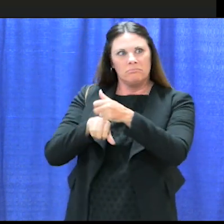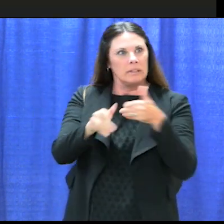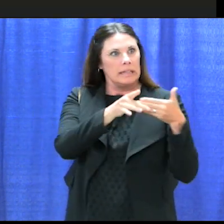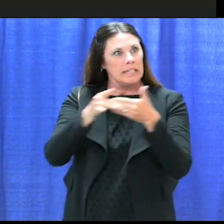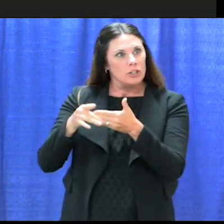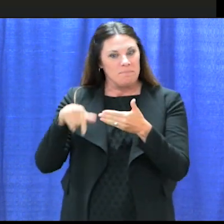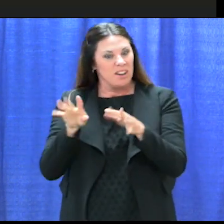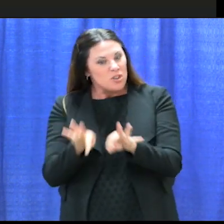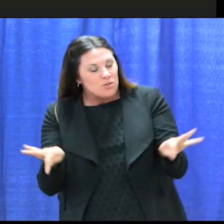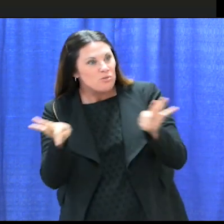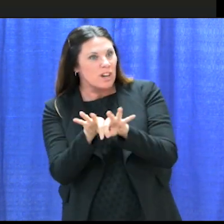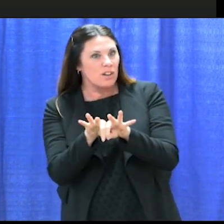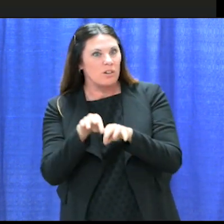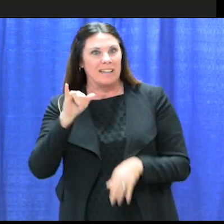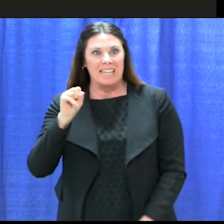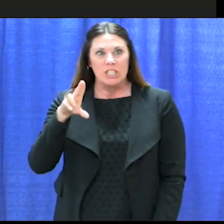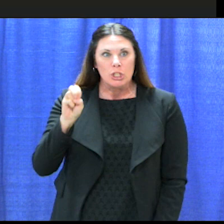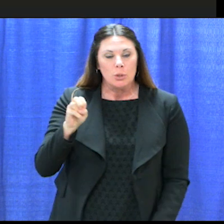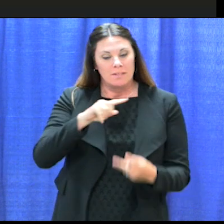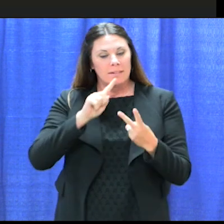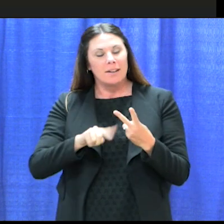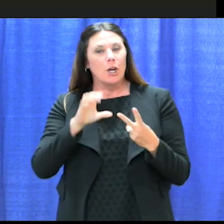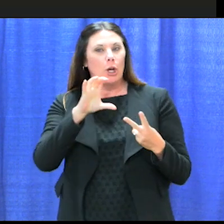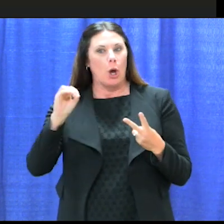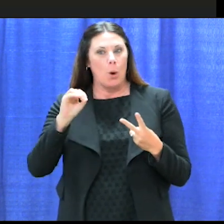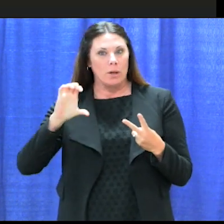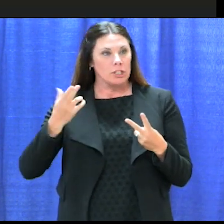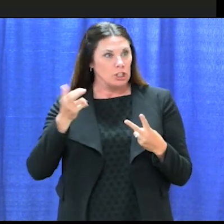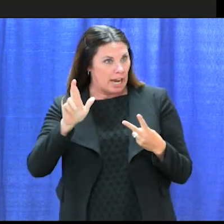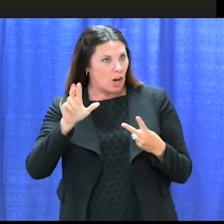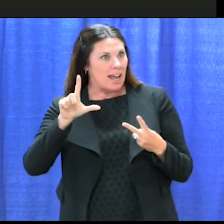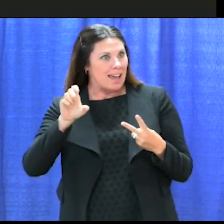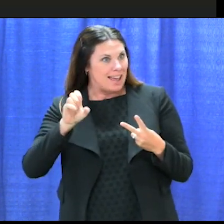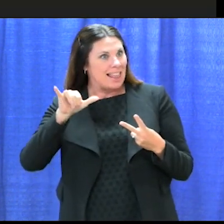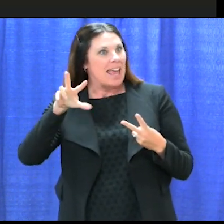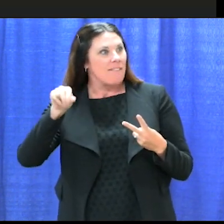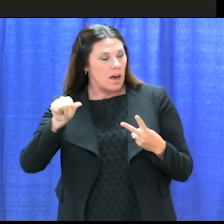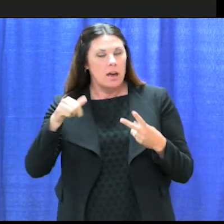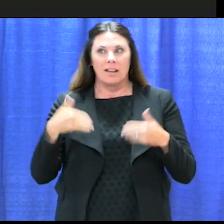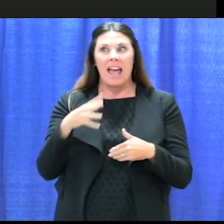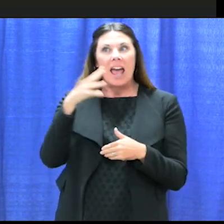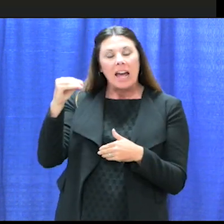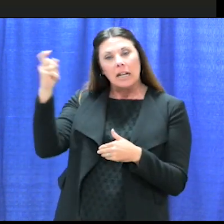I want to say thank you to co-chair Leyva for her work as well as the governor for his focus.